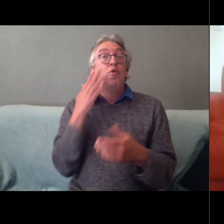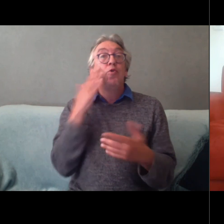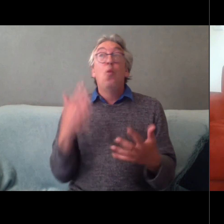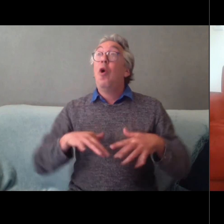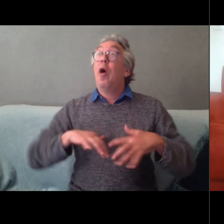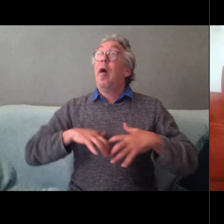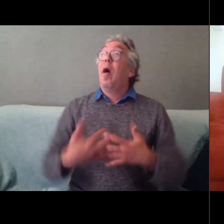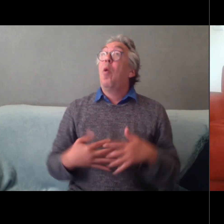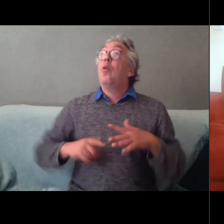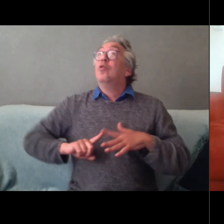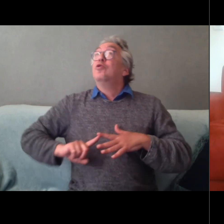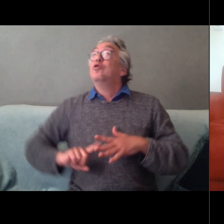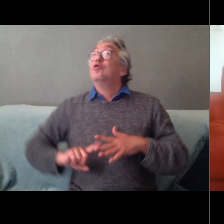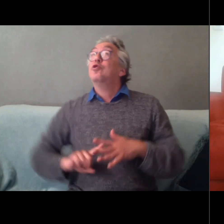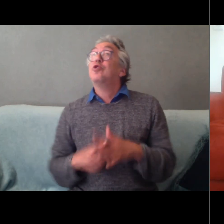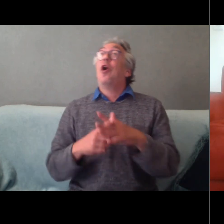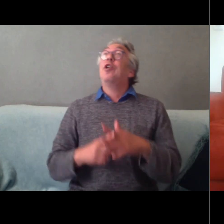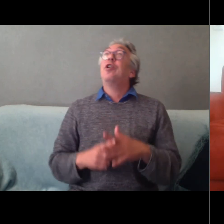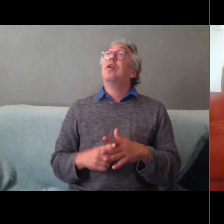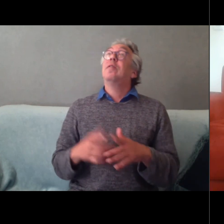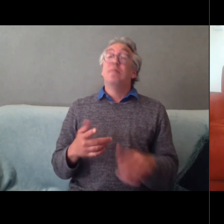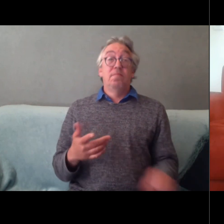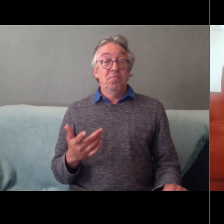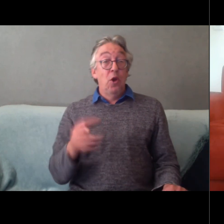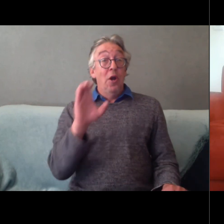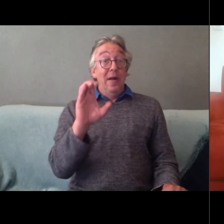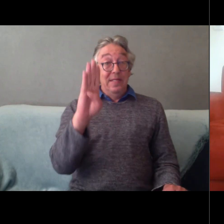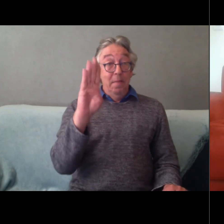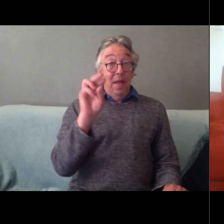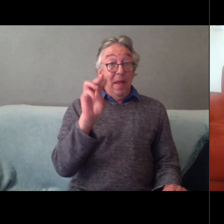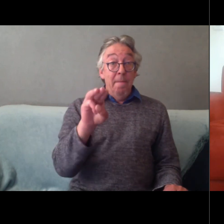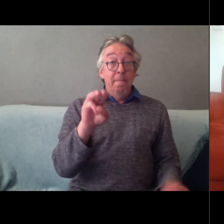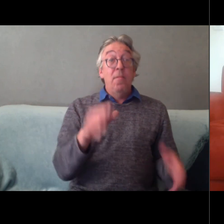So can CBM or Solidarity Corps or capacity building